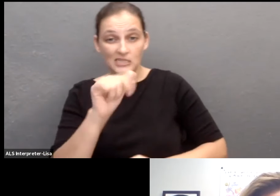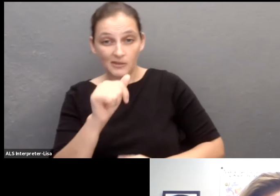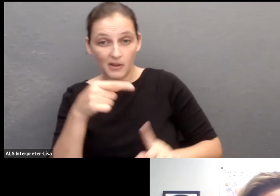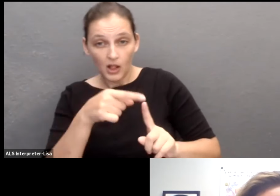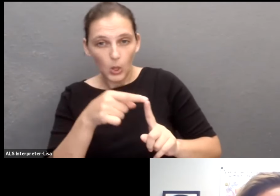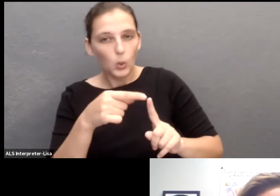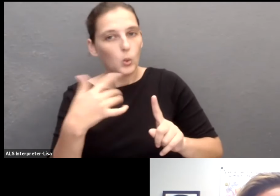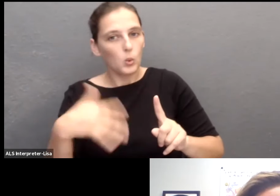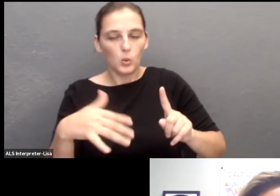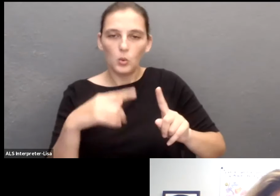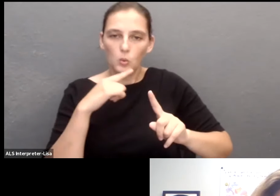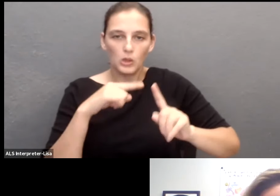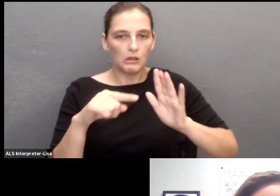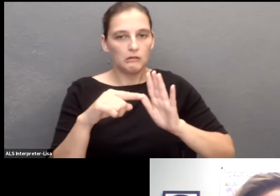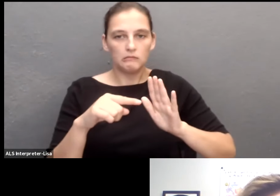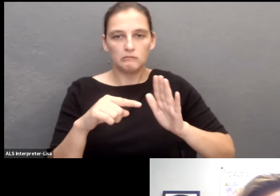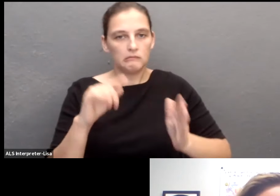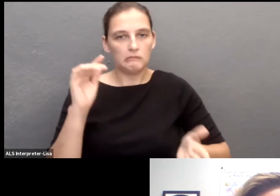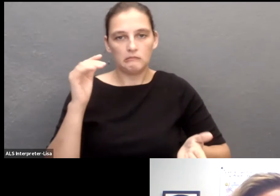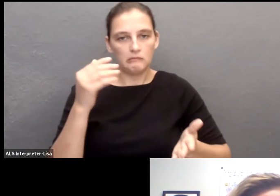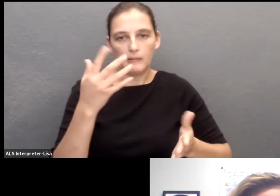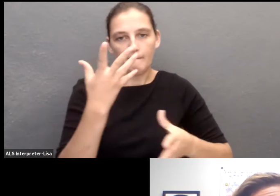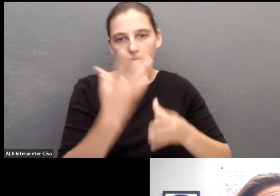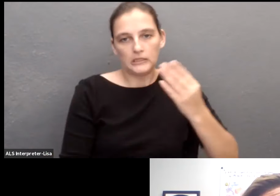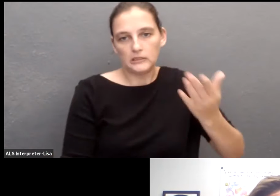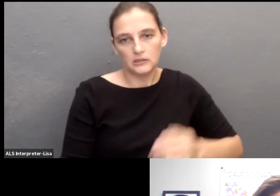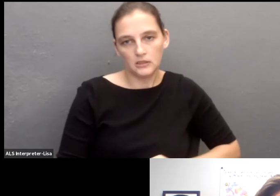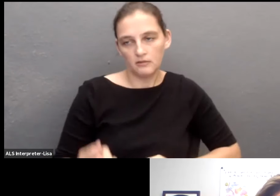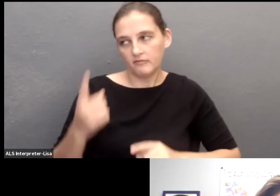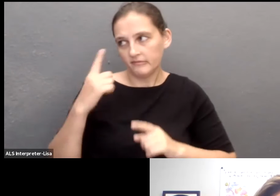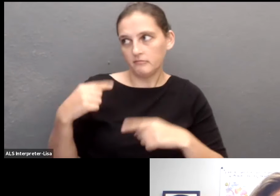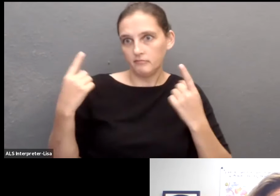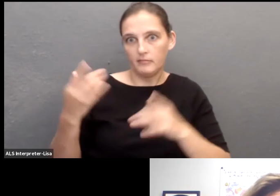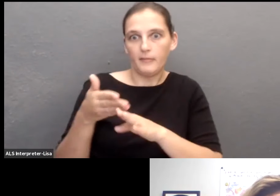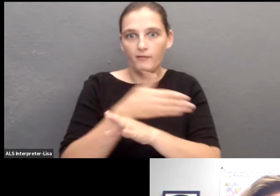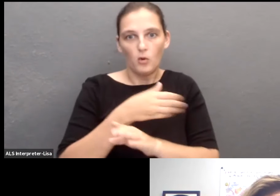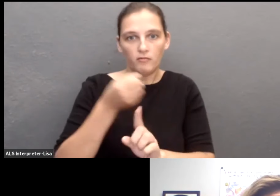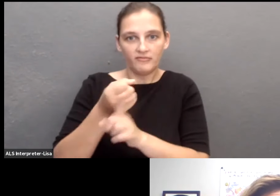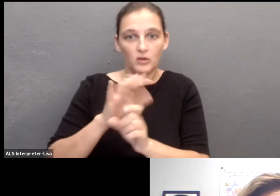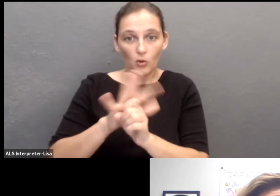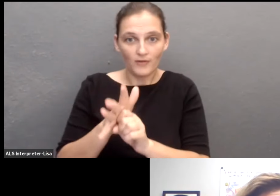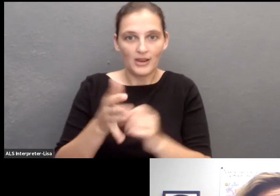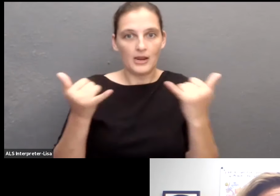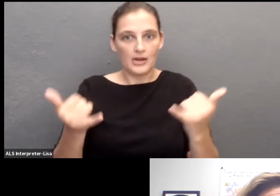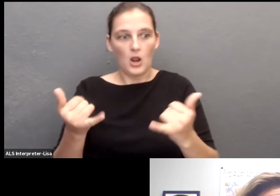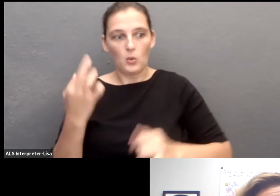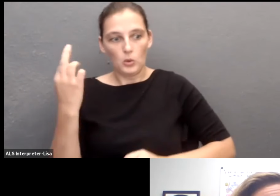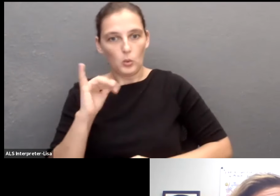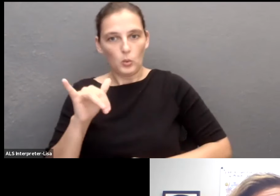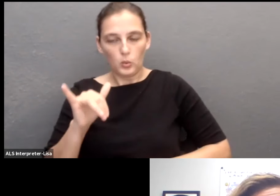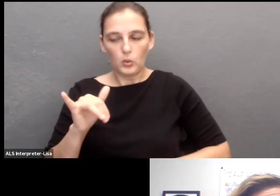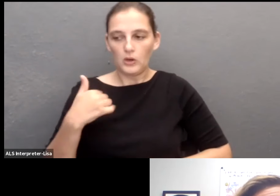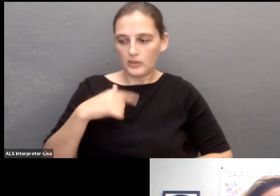data. But way even before COVID. So I think that's the COVID has shone a light on it that we need to have a better way of collecting information